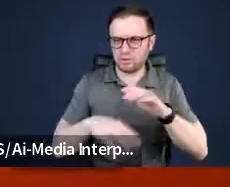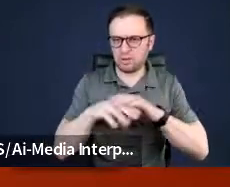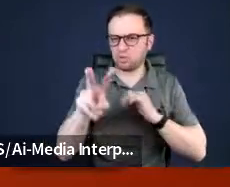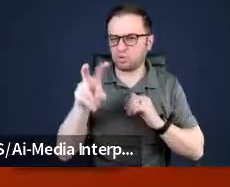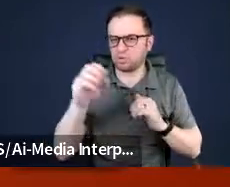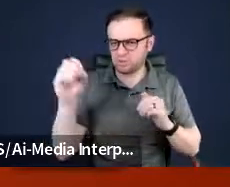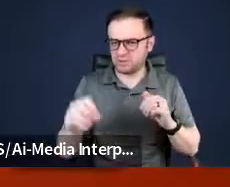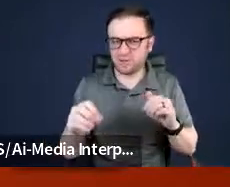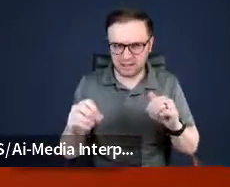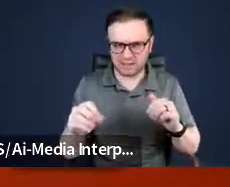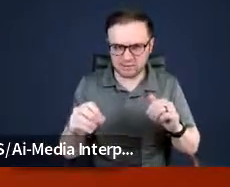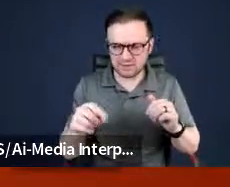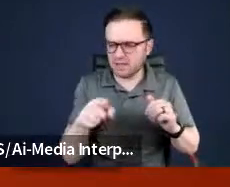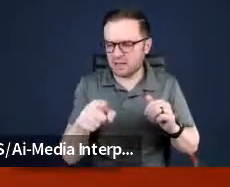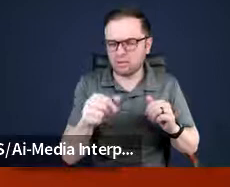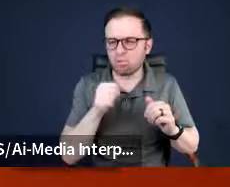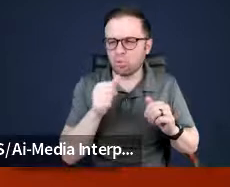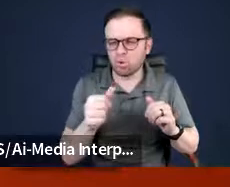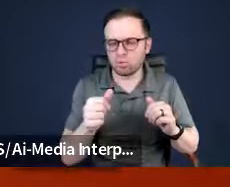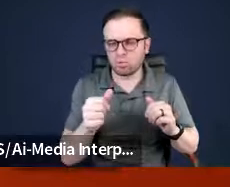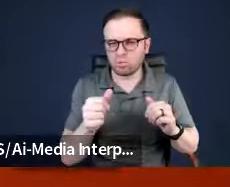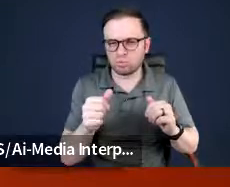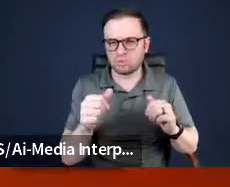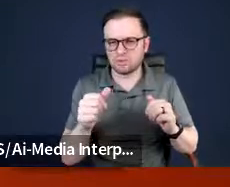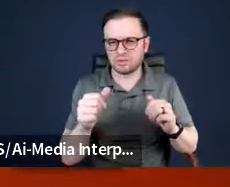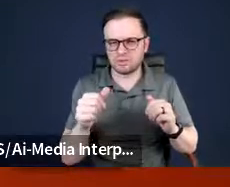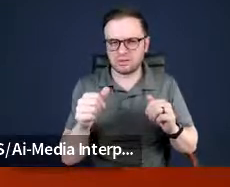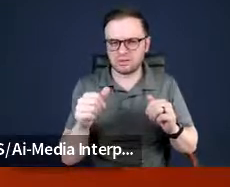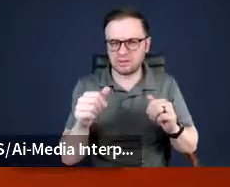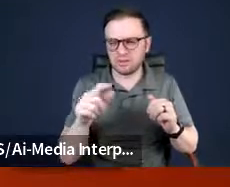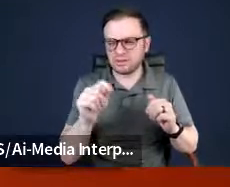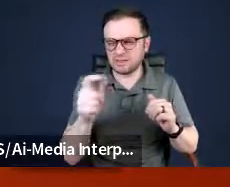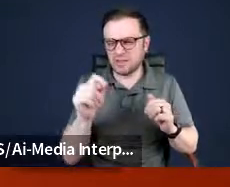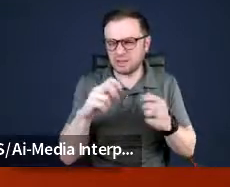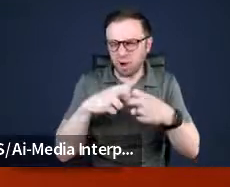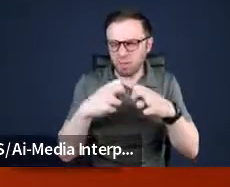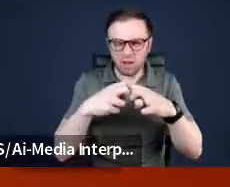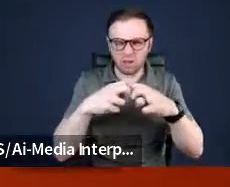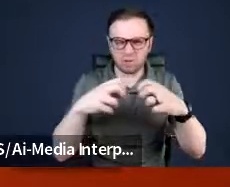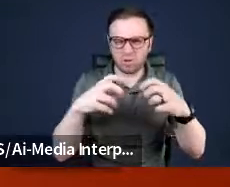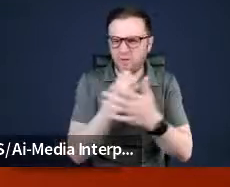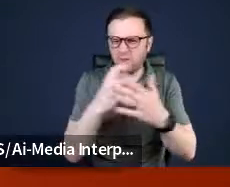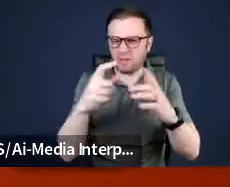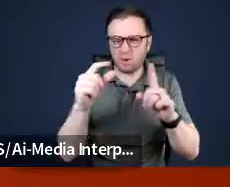, you have the hamburger button on the top left of the screen that you can resize text